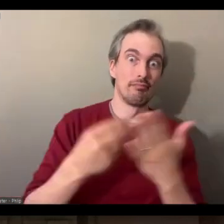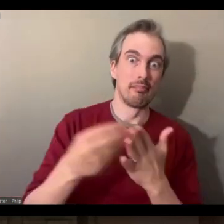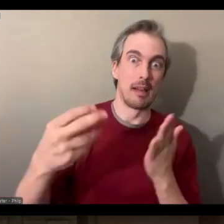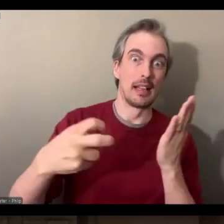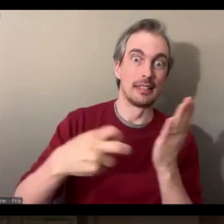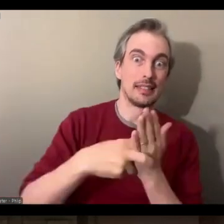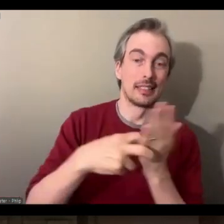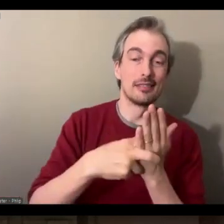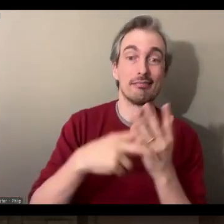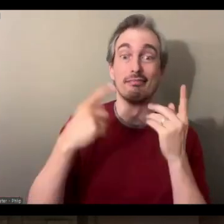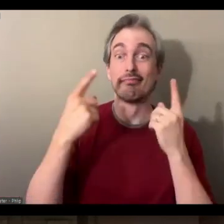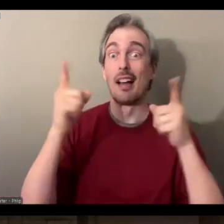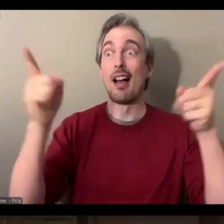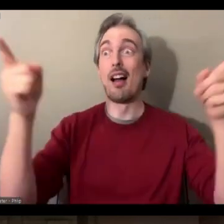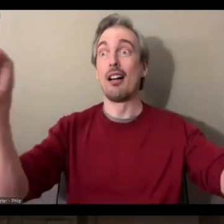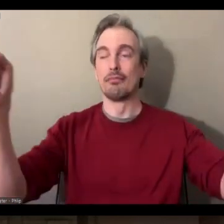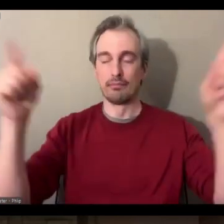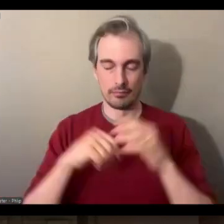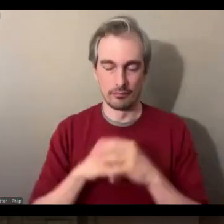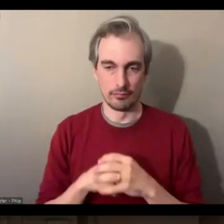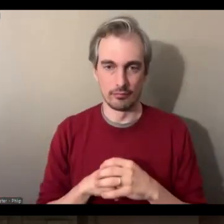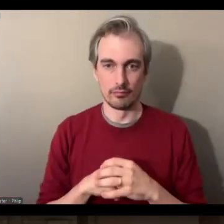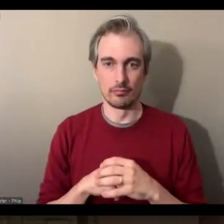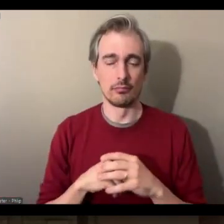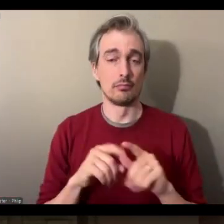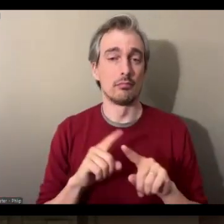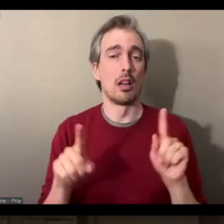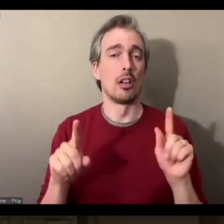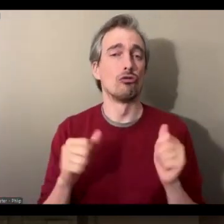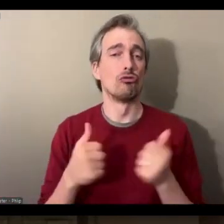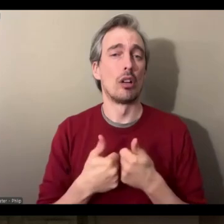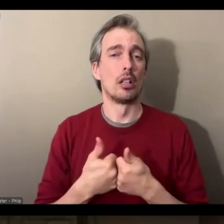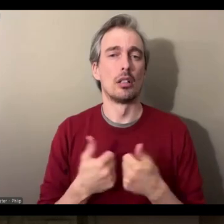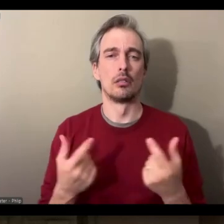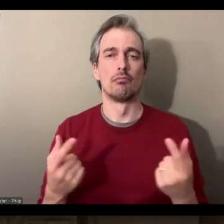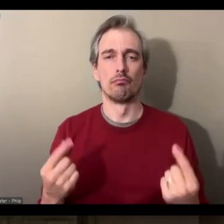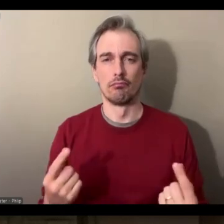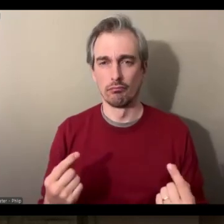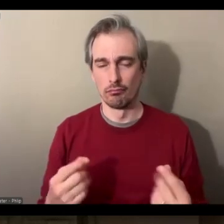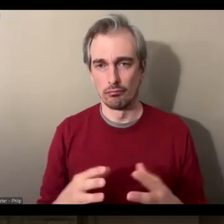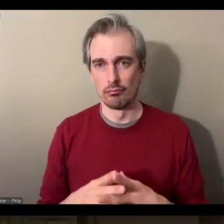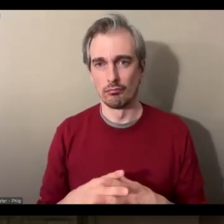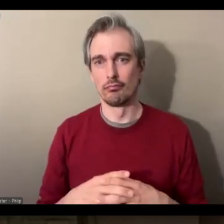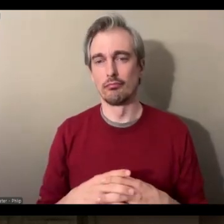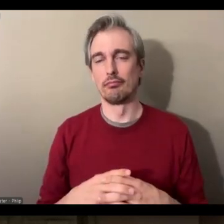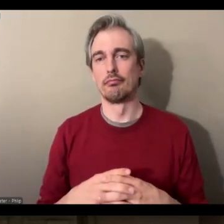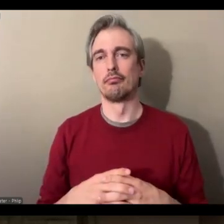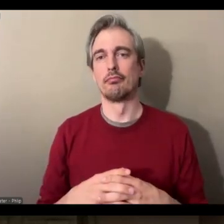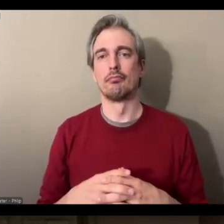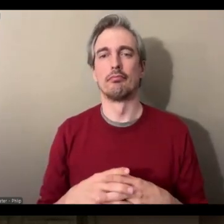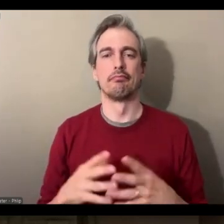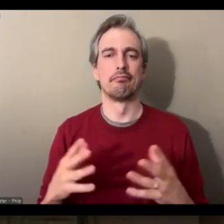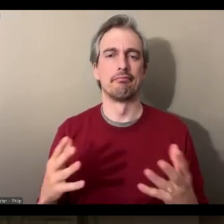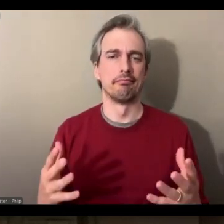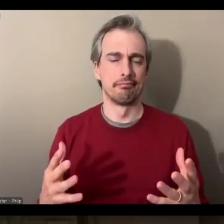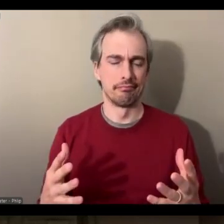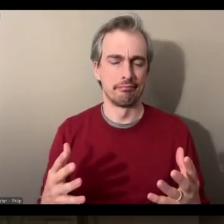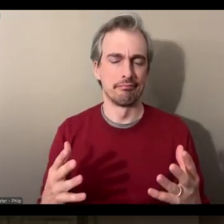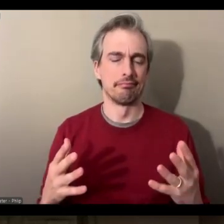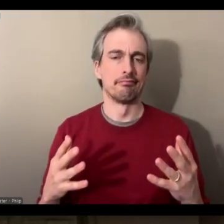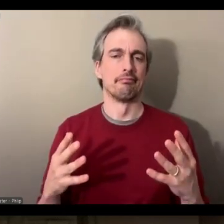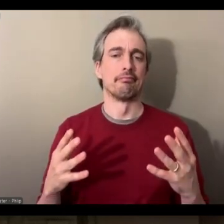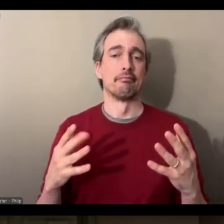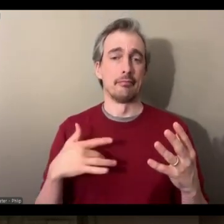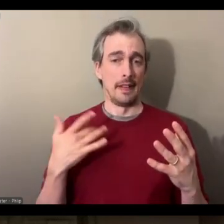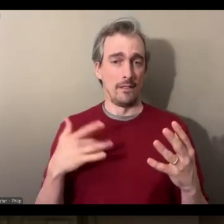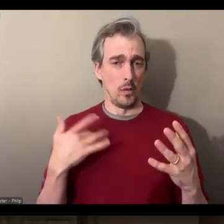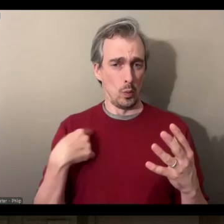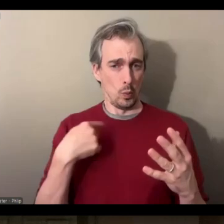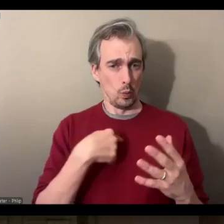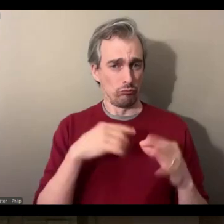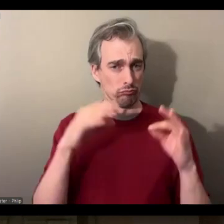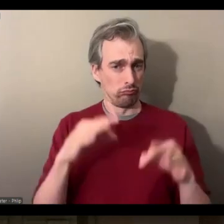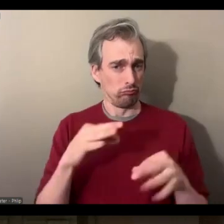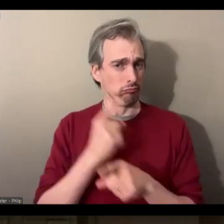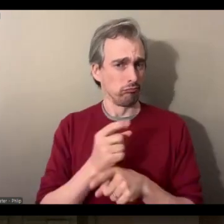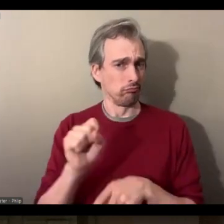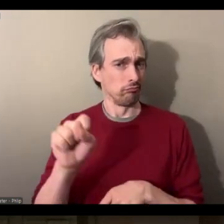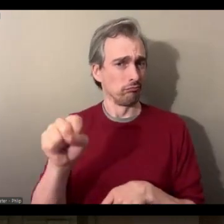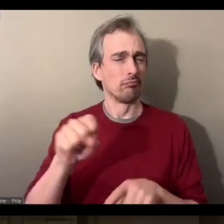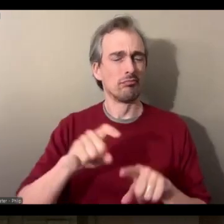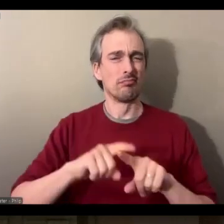There are so many. And while I feel that it was the right decision to make, ultimately, a big